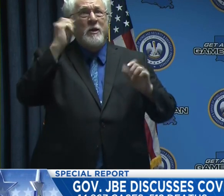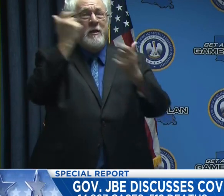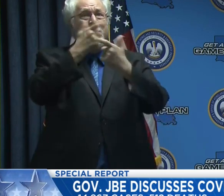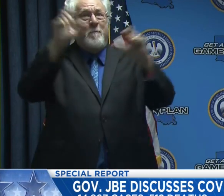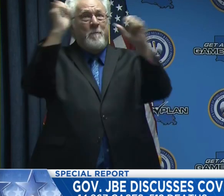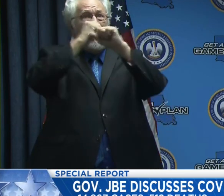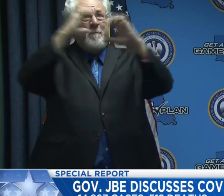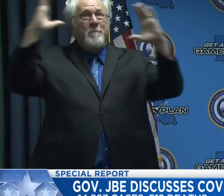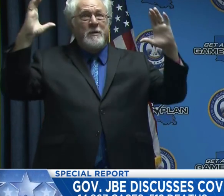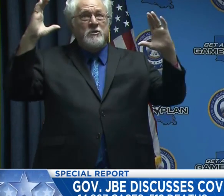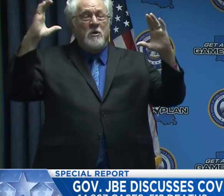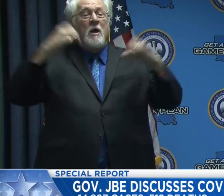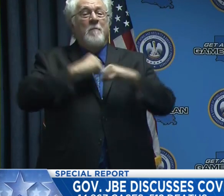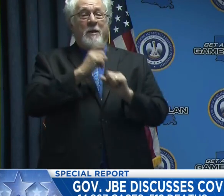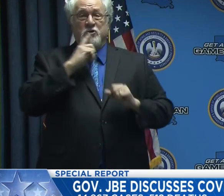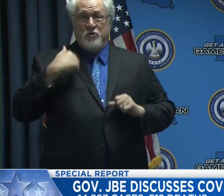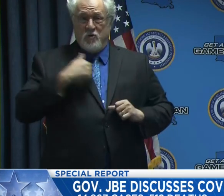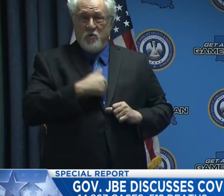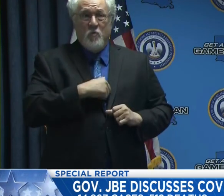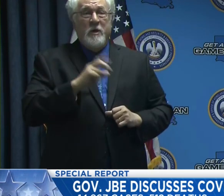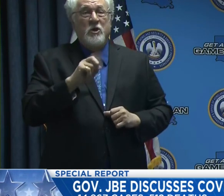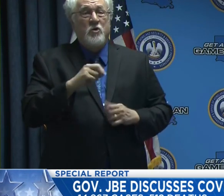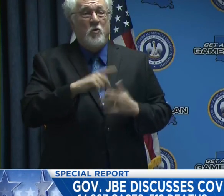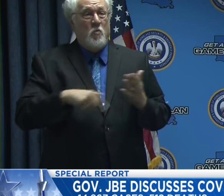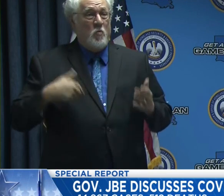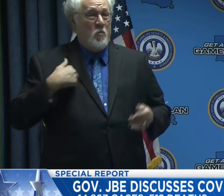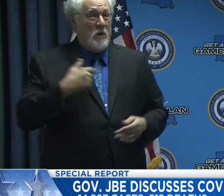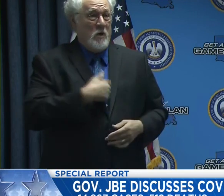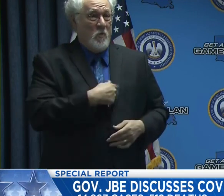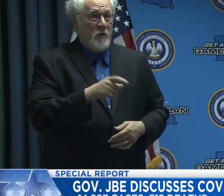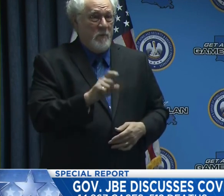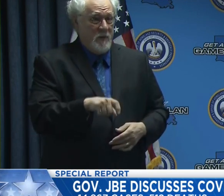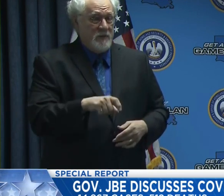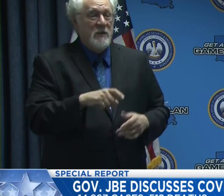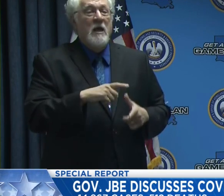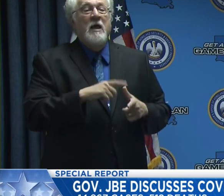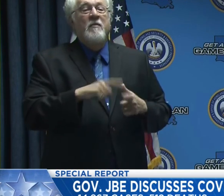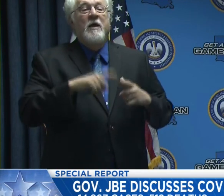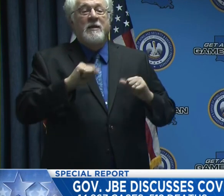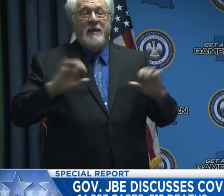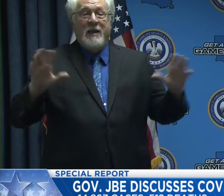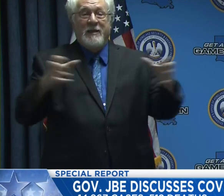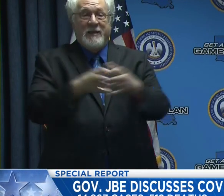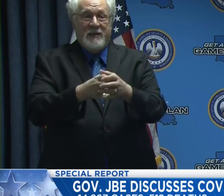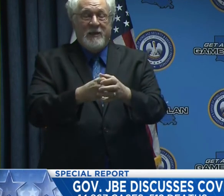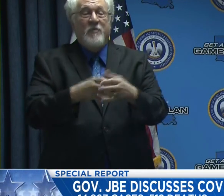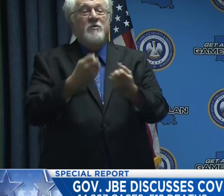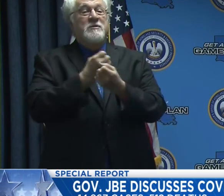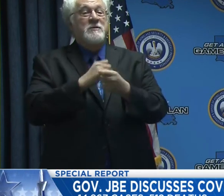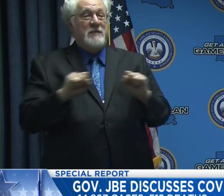THIS IS DIFFERENT FOR ME AND MY FAMILY AS WELL. I APPRECIATE IF PEOPLE WILL BE PATIENT AND LOOK AT THE BIG